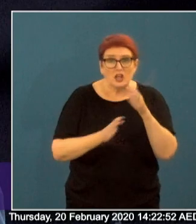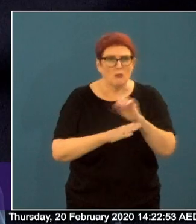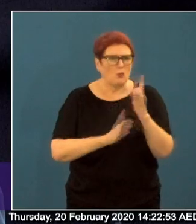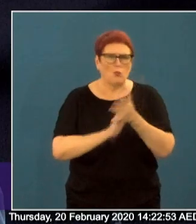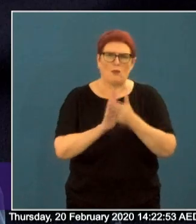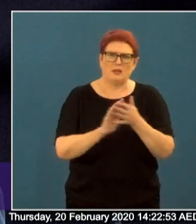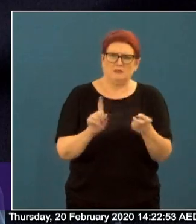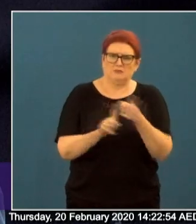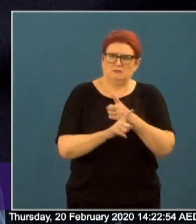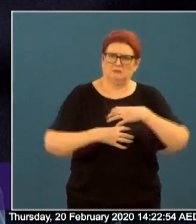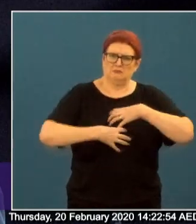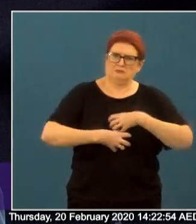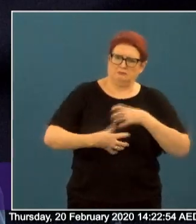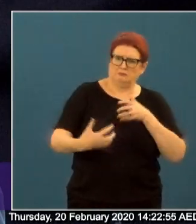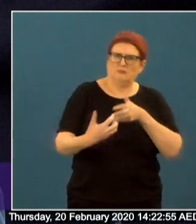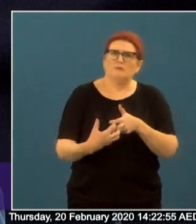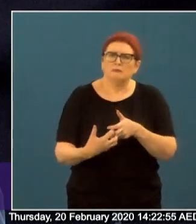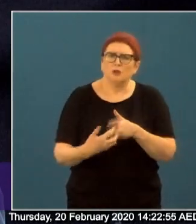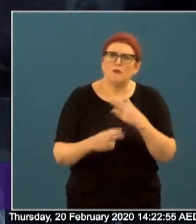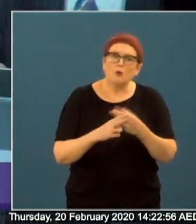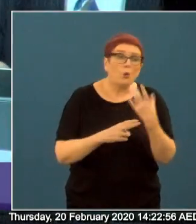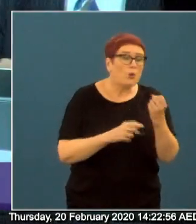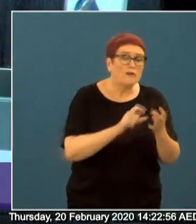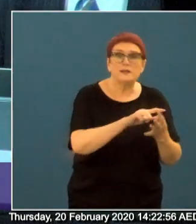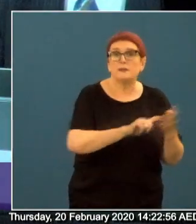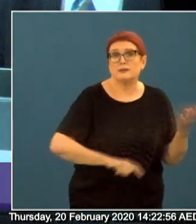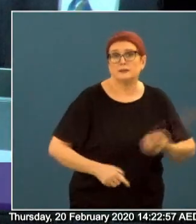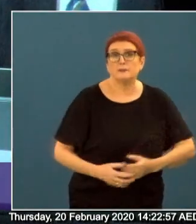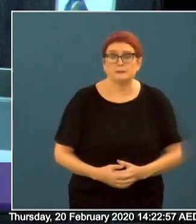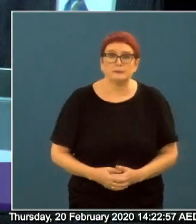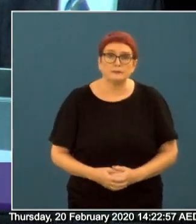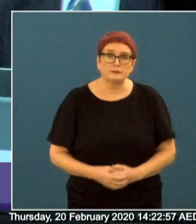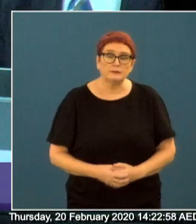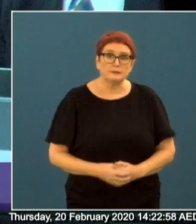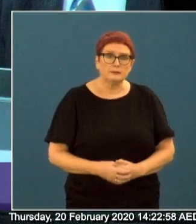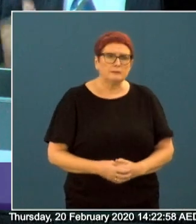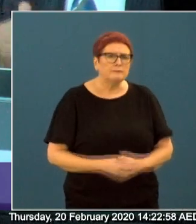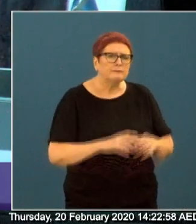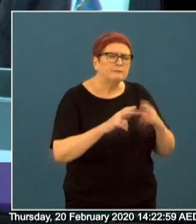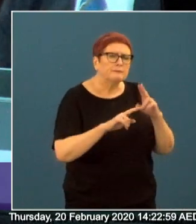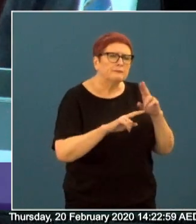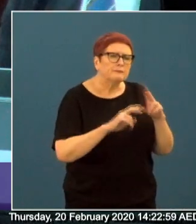for people with intellectual and other disabilities. All right. And, also, you talk about the provision of health informations.